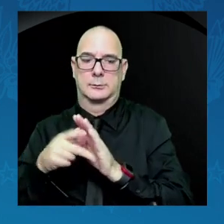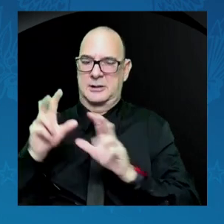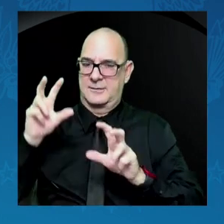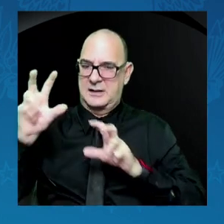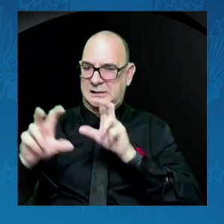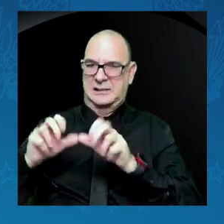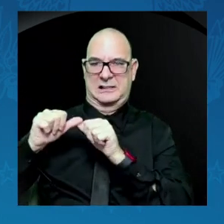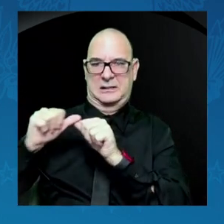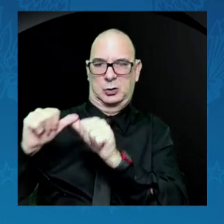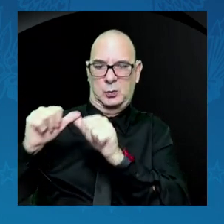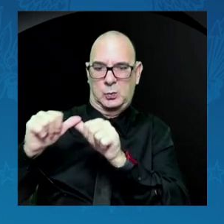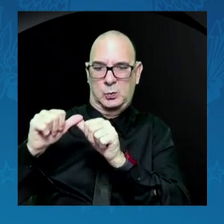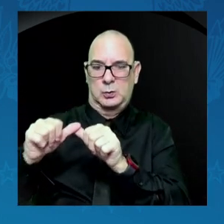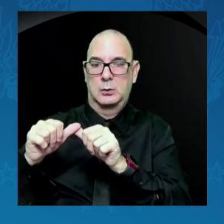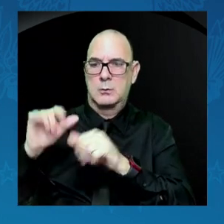We're developing electric aircraft.